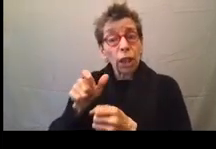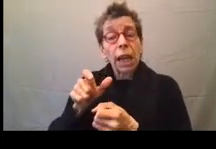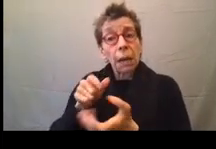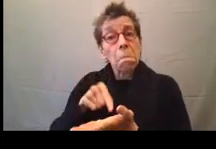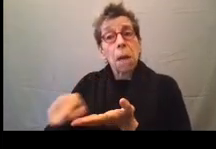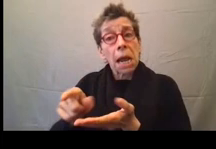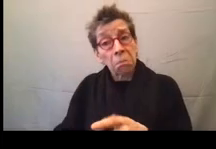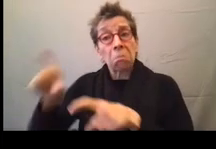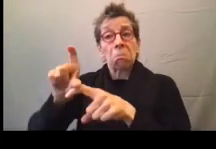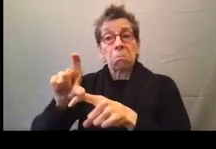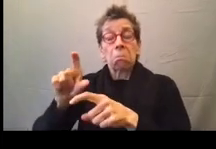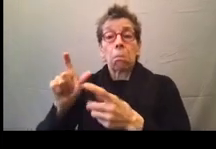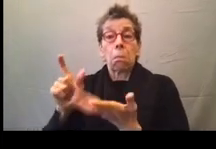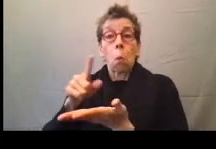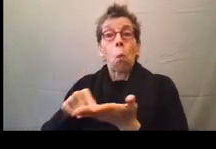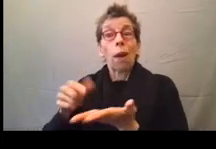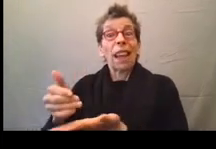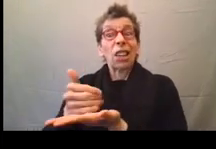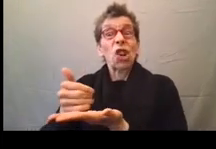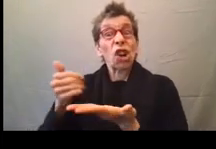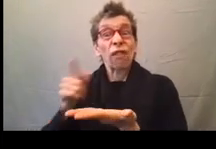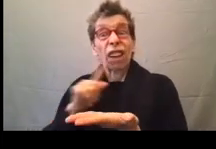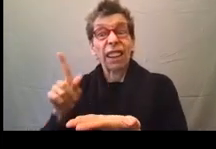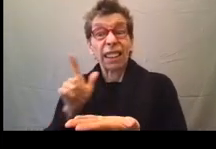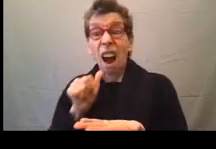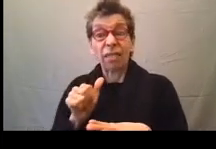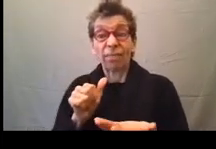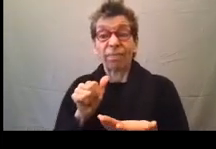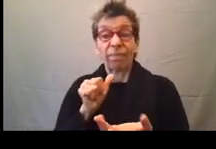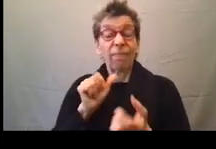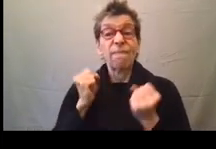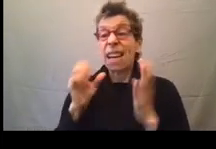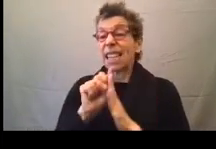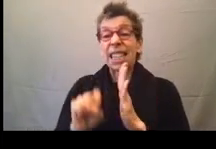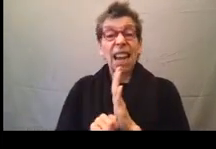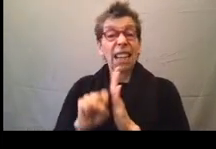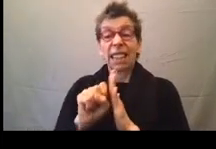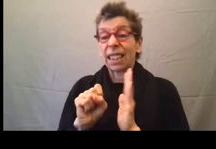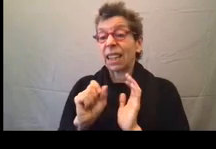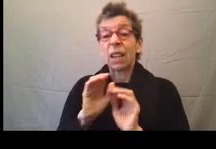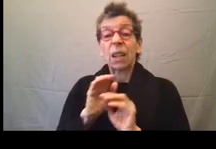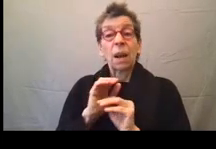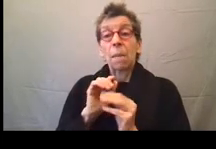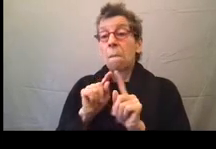But, unfortunately, many states do not pay workers adequately so they leave these jobs.